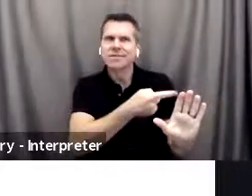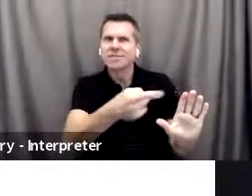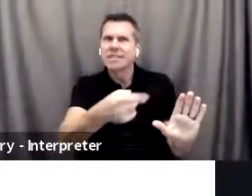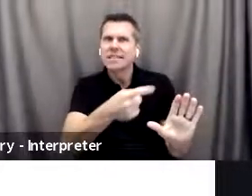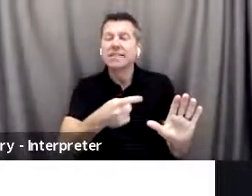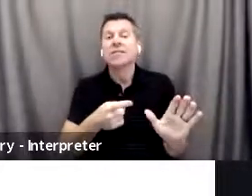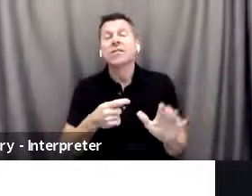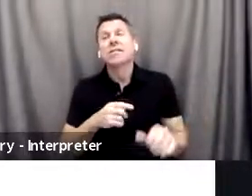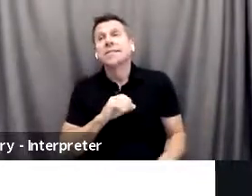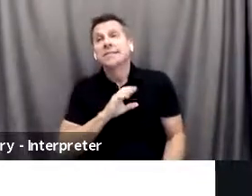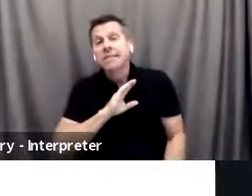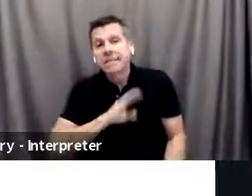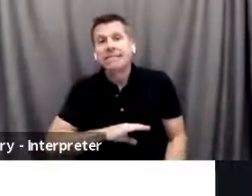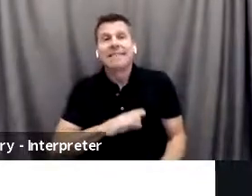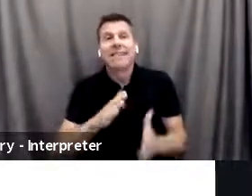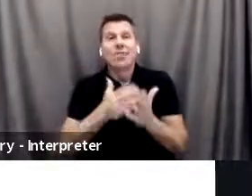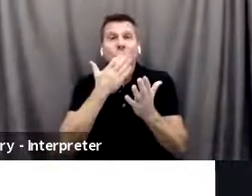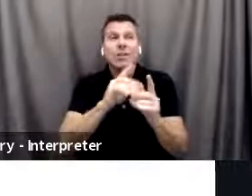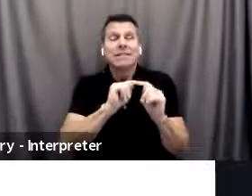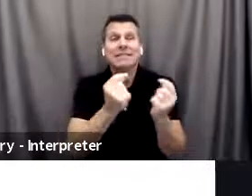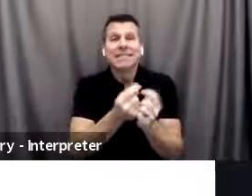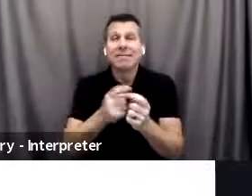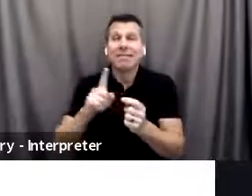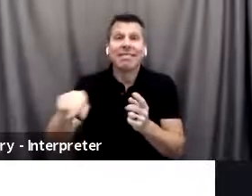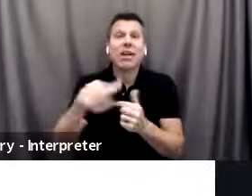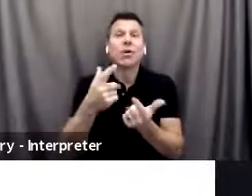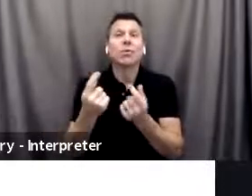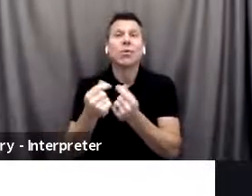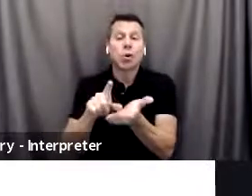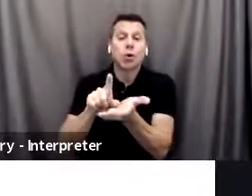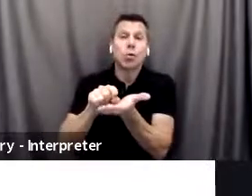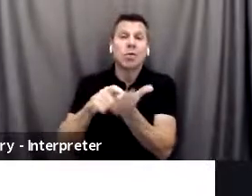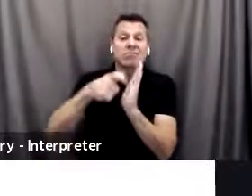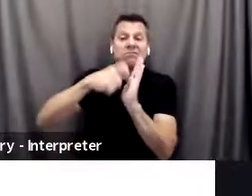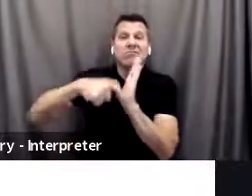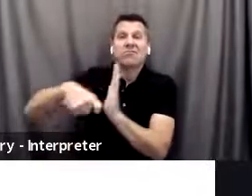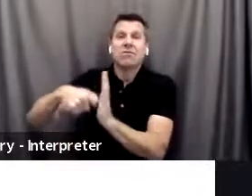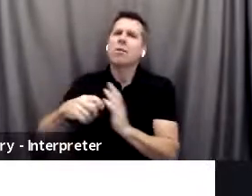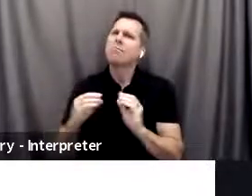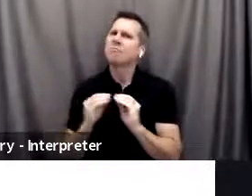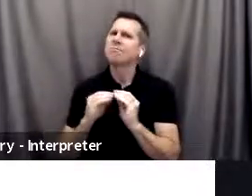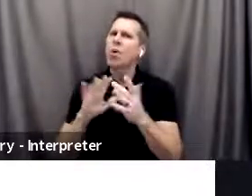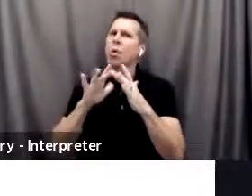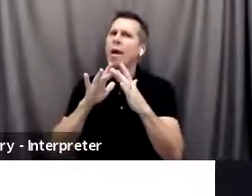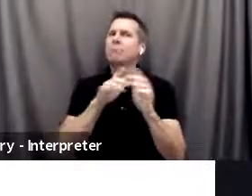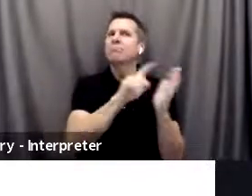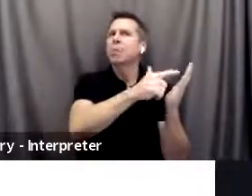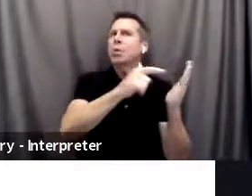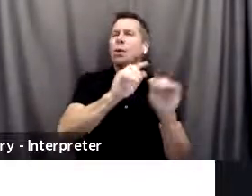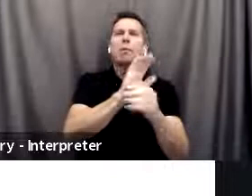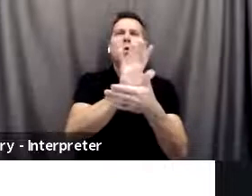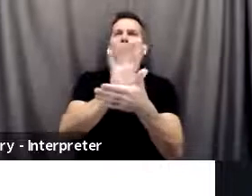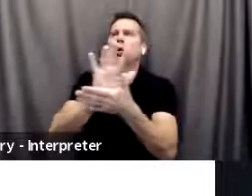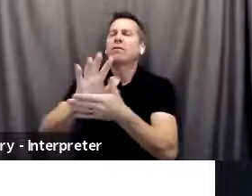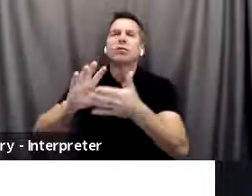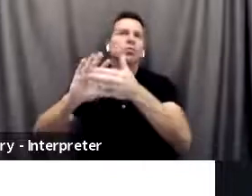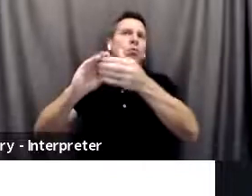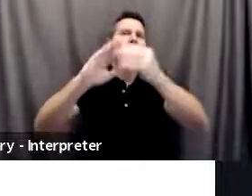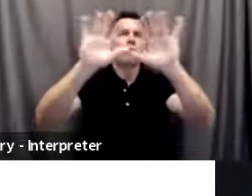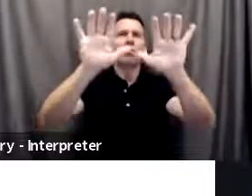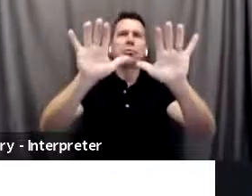their team, not just do a newspaper article, but also do a web series of different types of stories of our students. So this